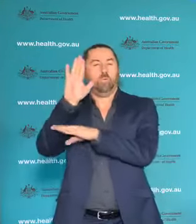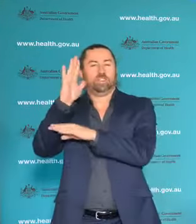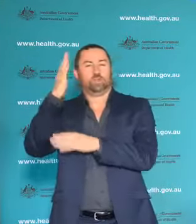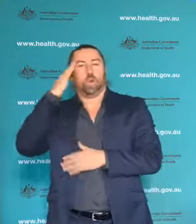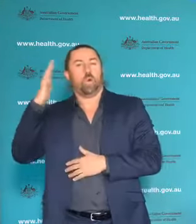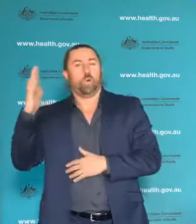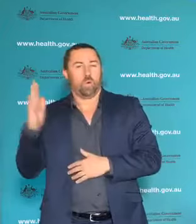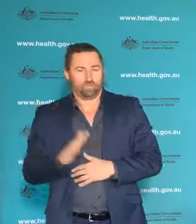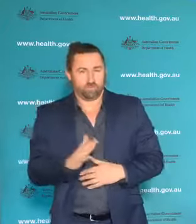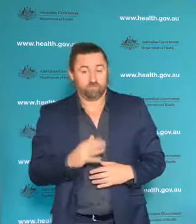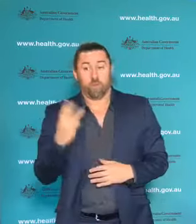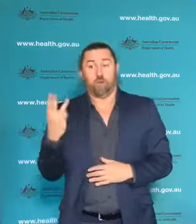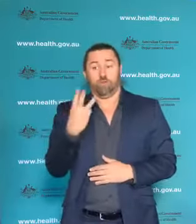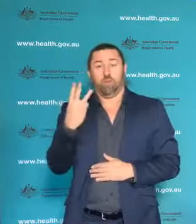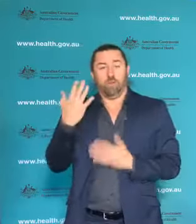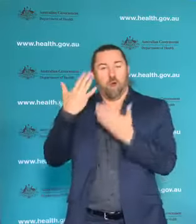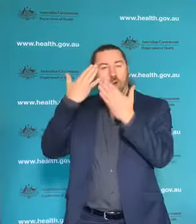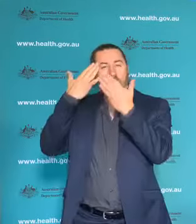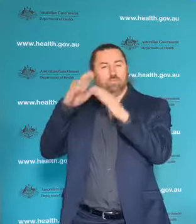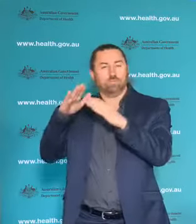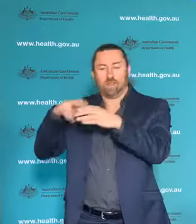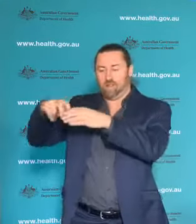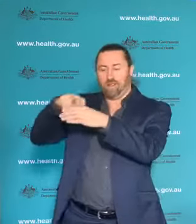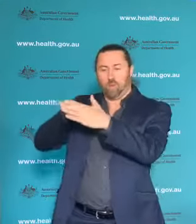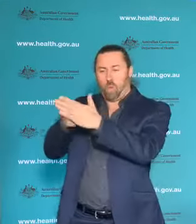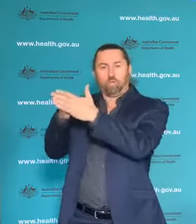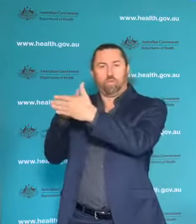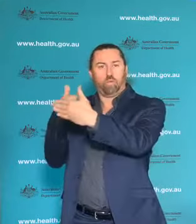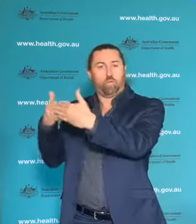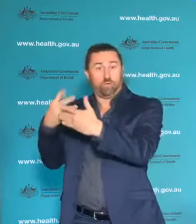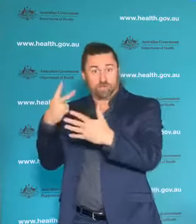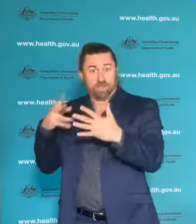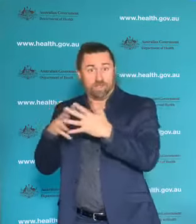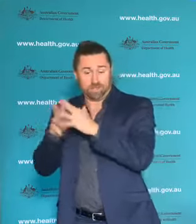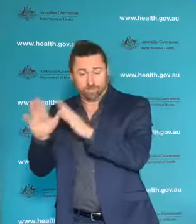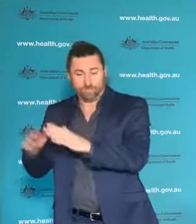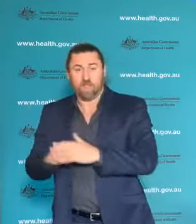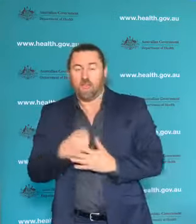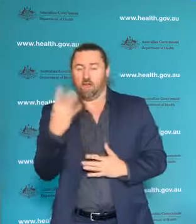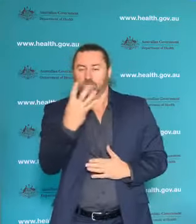those people are in hotel quarantine and 14 cases were locally acquired. We've